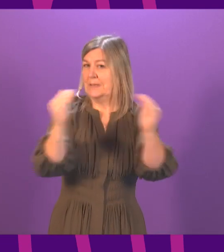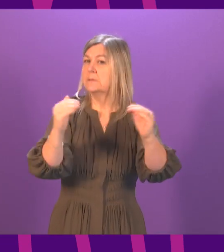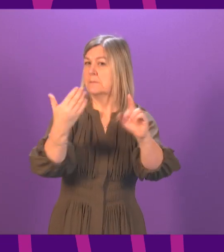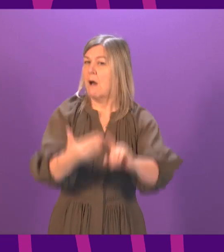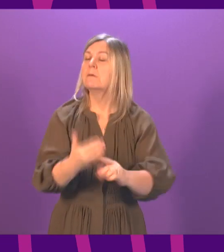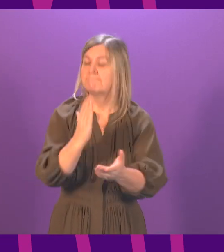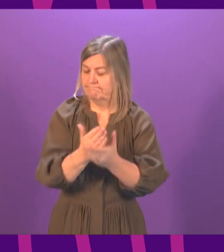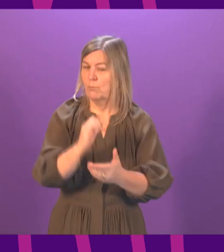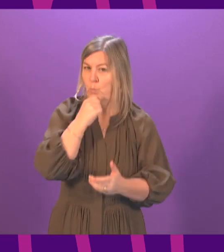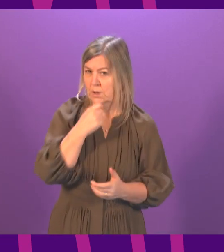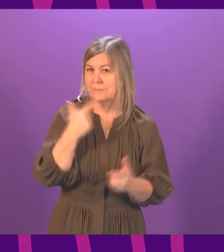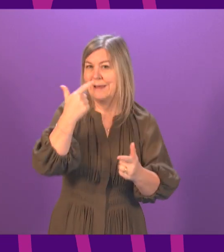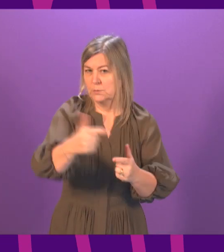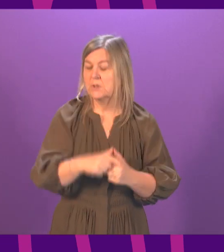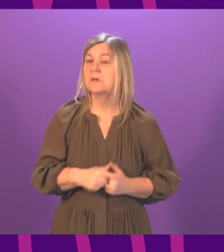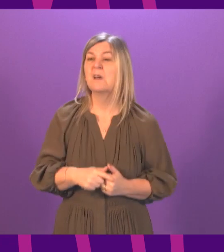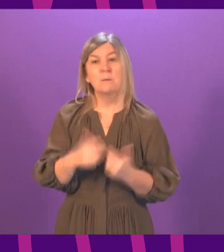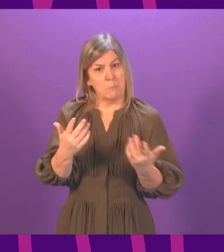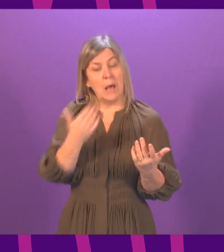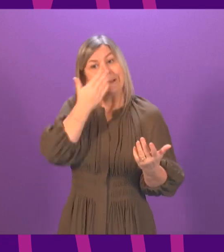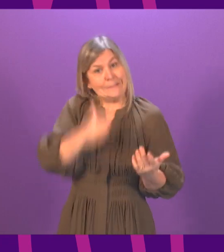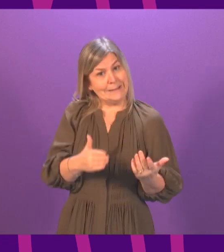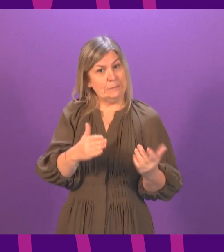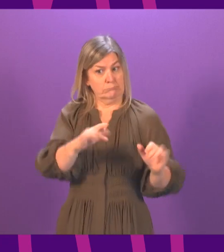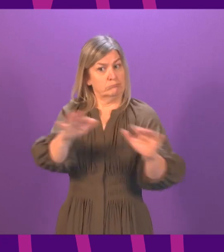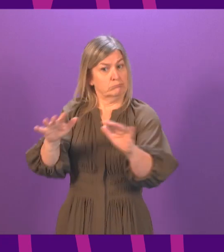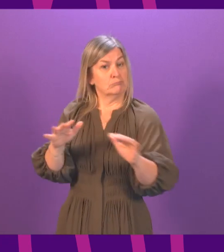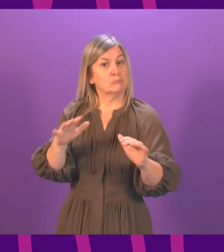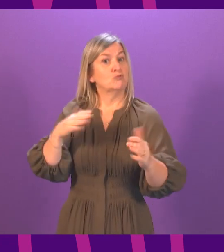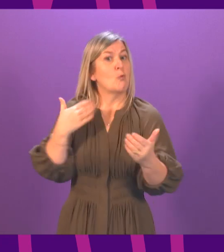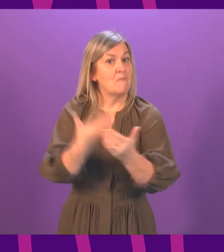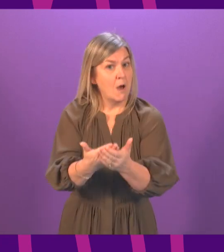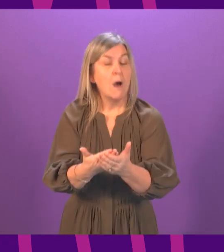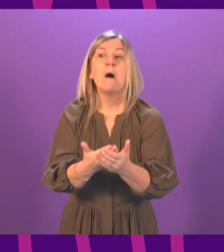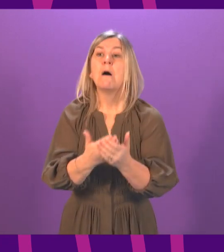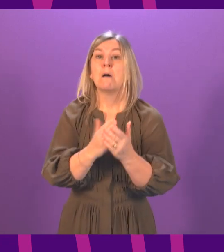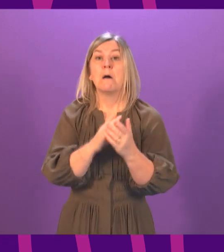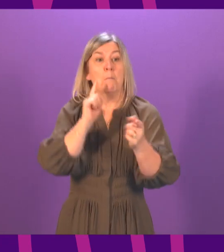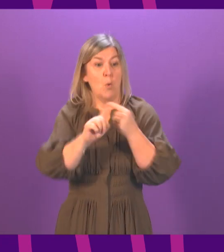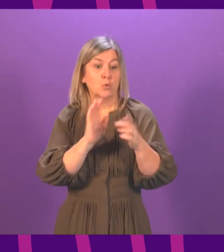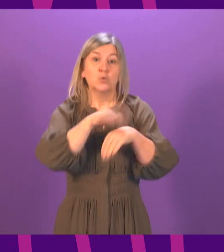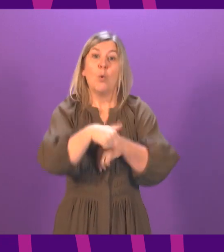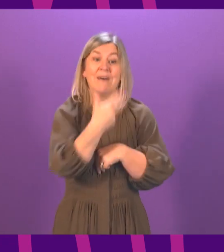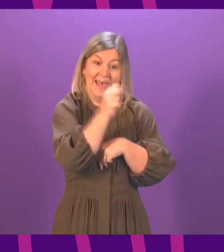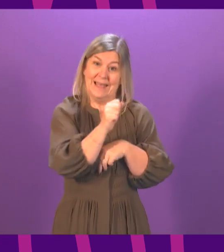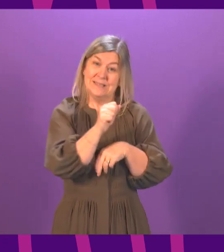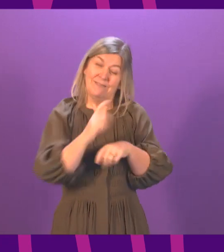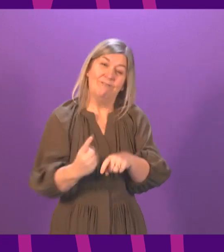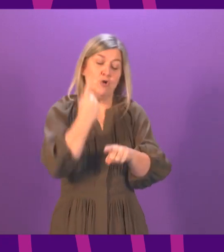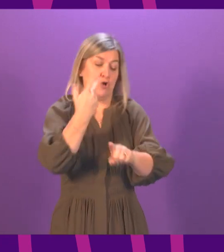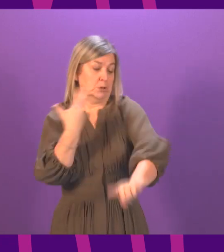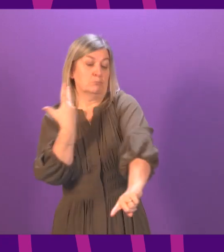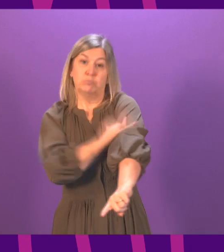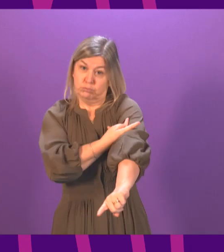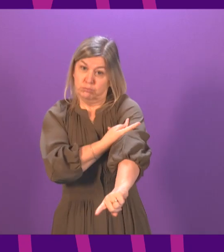based on the current pace of progress, I anticipate that the vast majority of over-80s will have been vaccinated with the first dose by the beginning of next week.